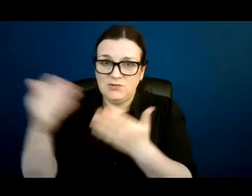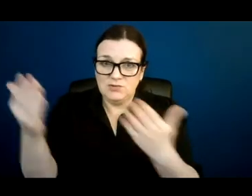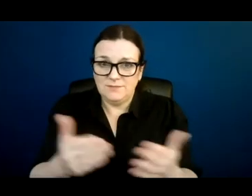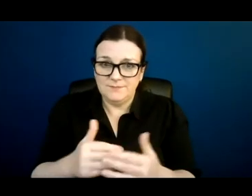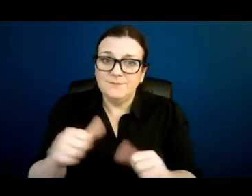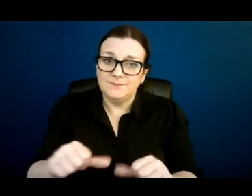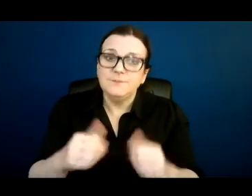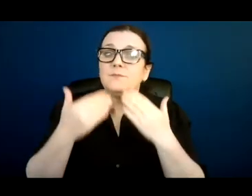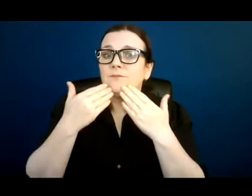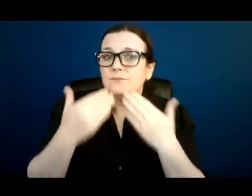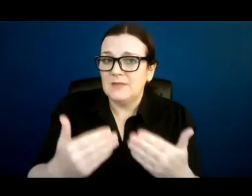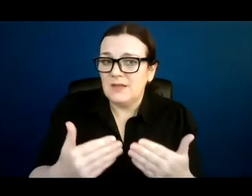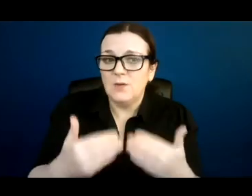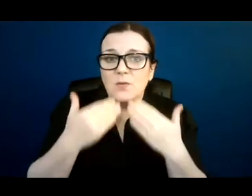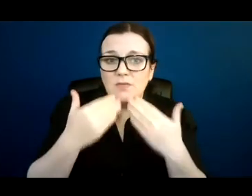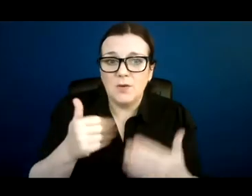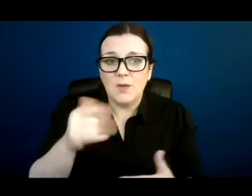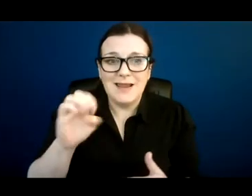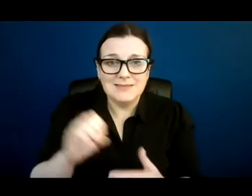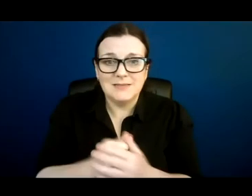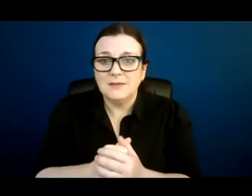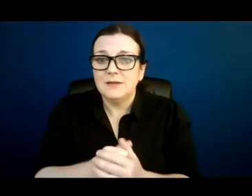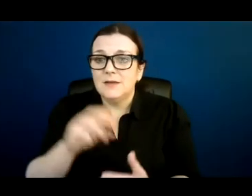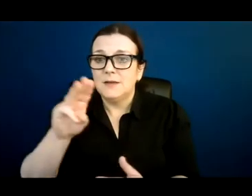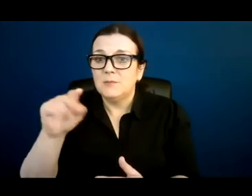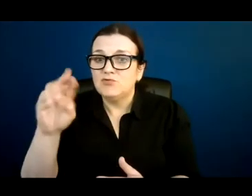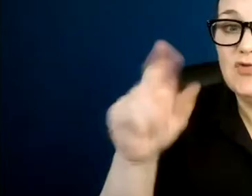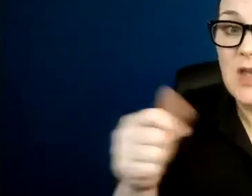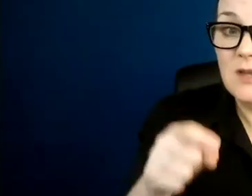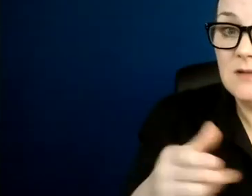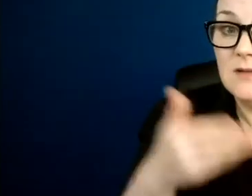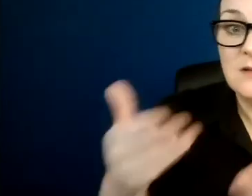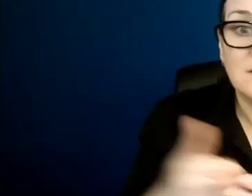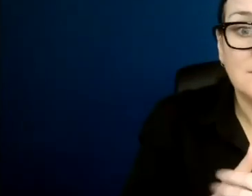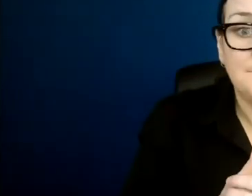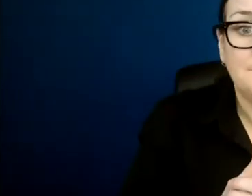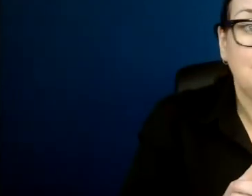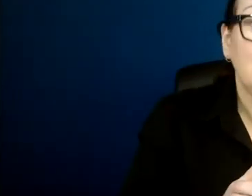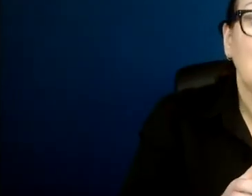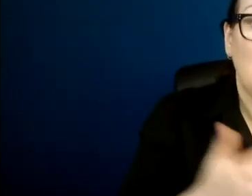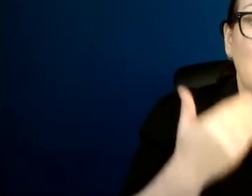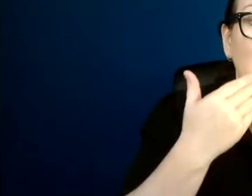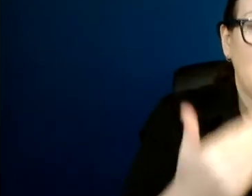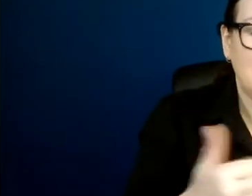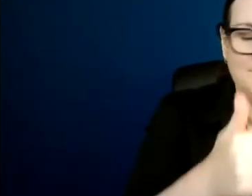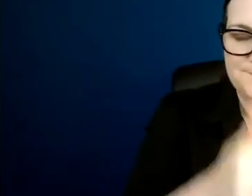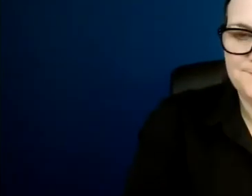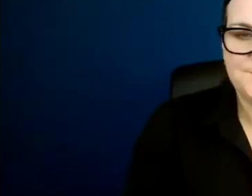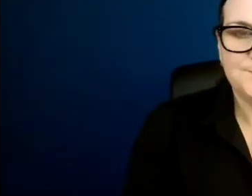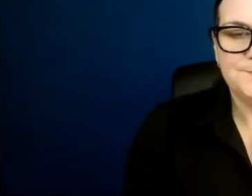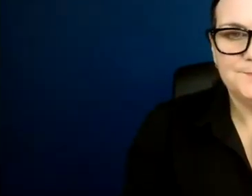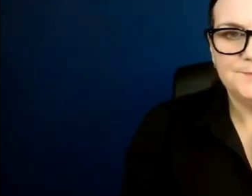thank you Alice. So Patricia over to you now. >>: Thanks Patricia, curiously I am finding the